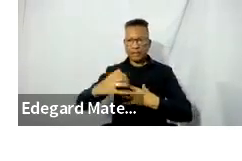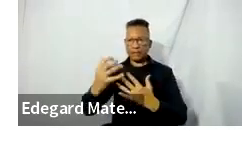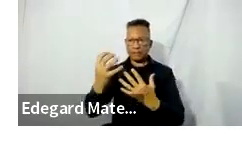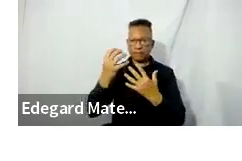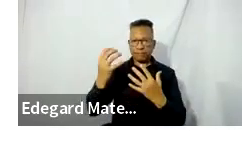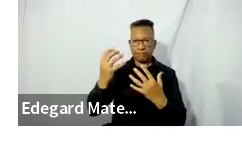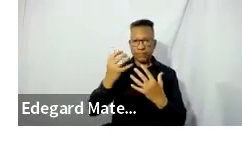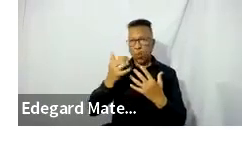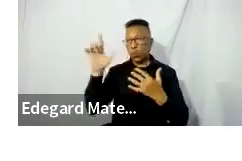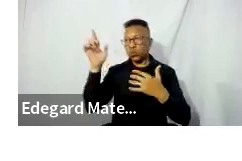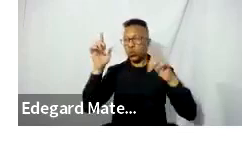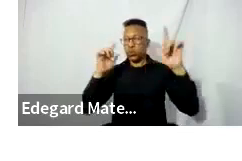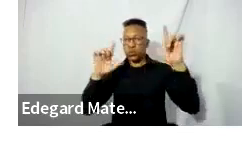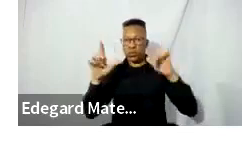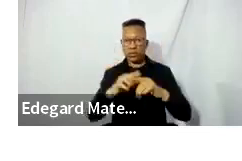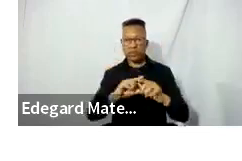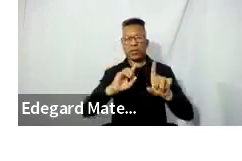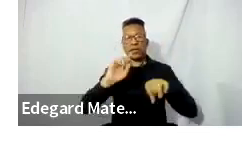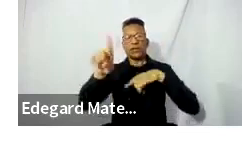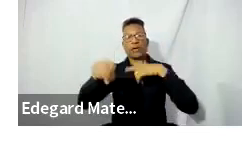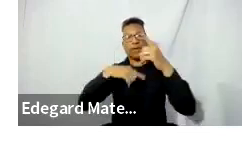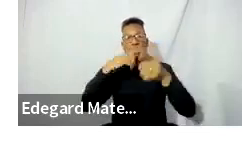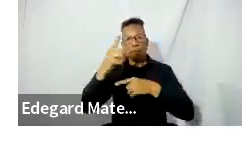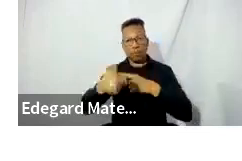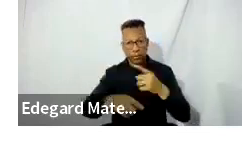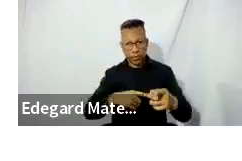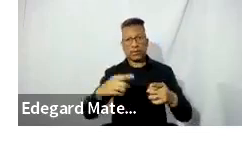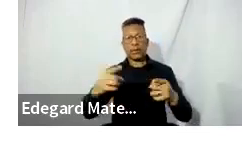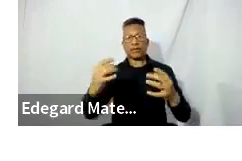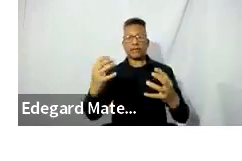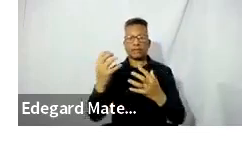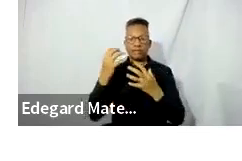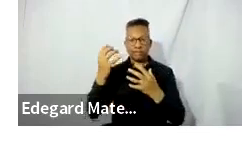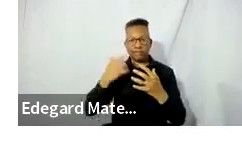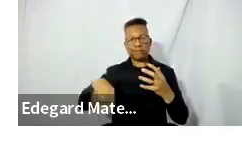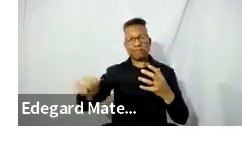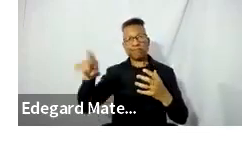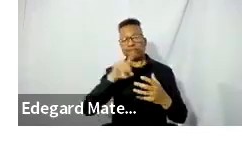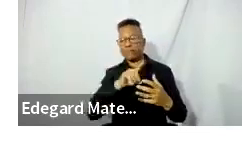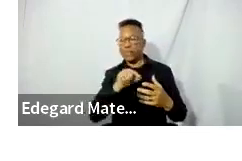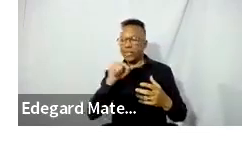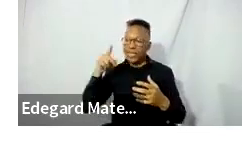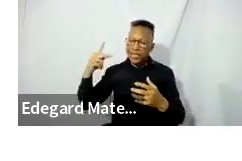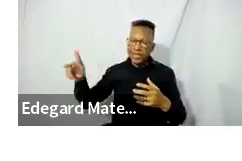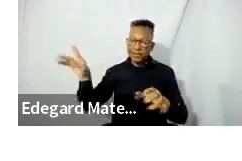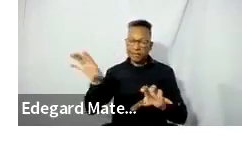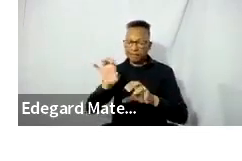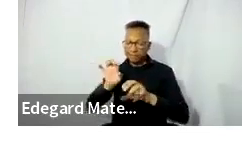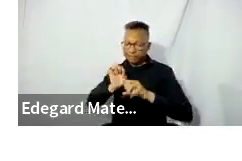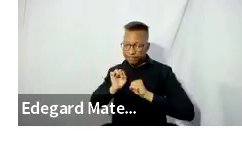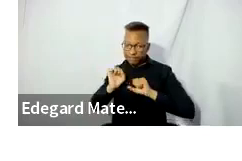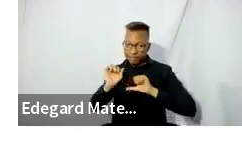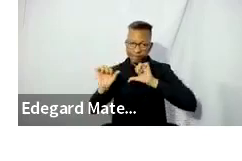others, and only later does others; and only later does it become a means of affecting it. once and Once, and here. Then we got ski